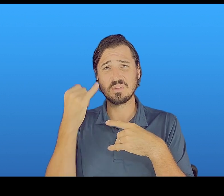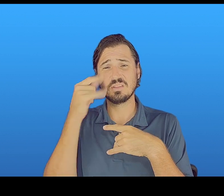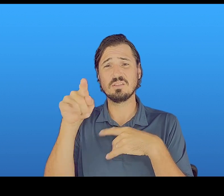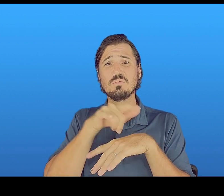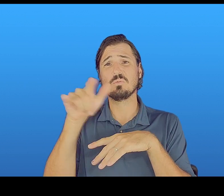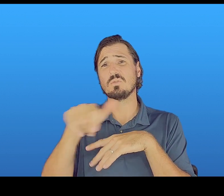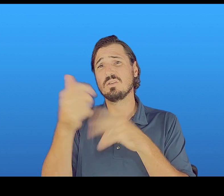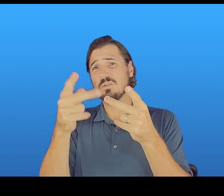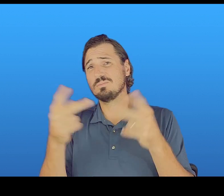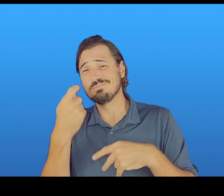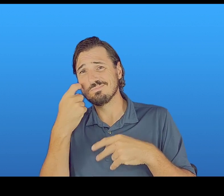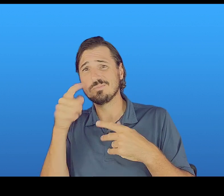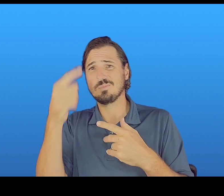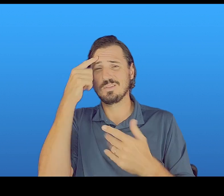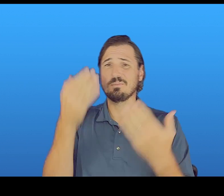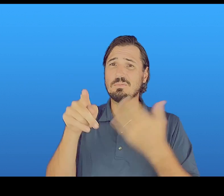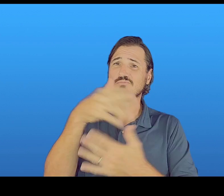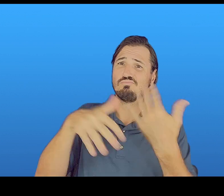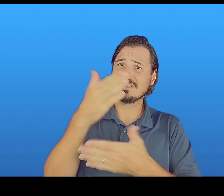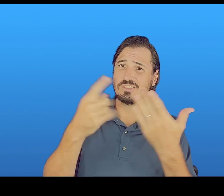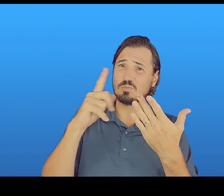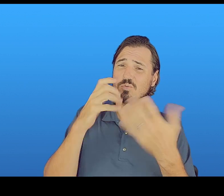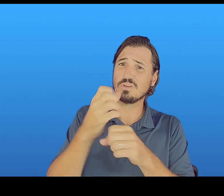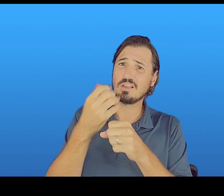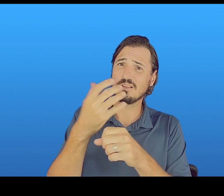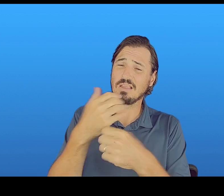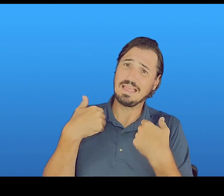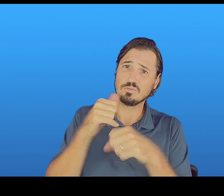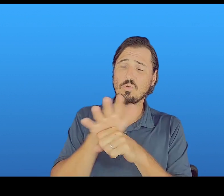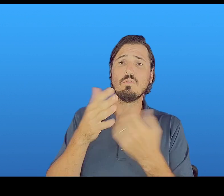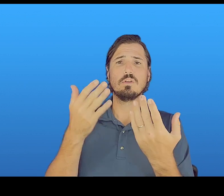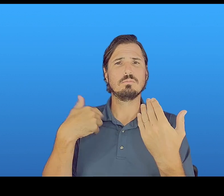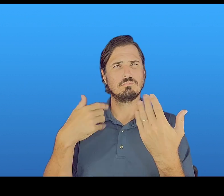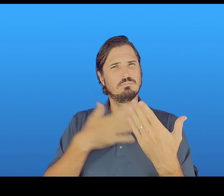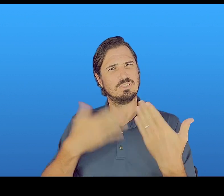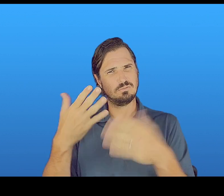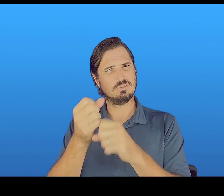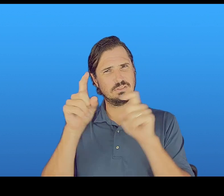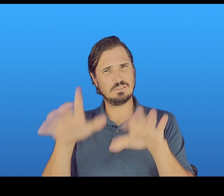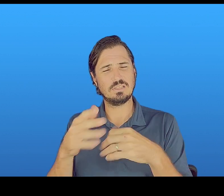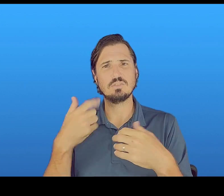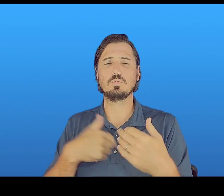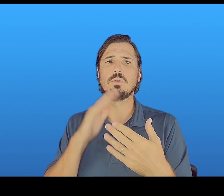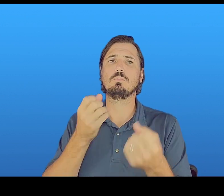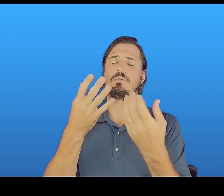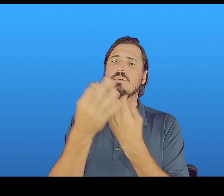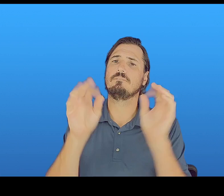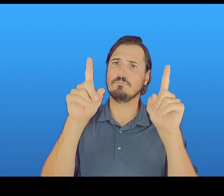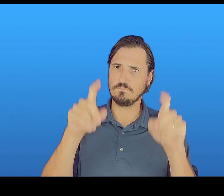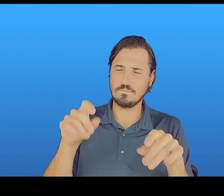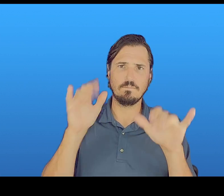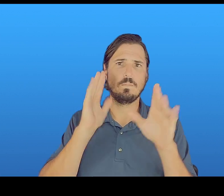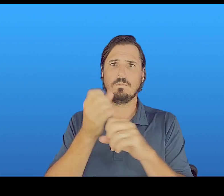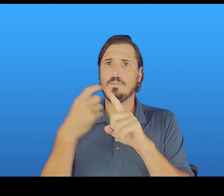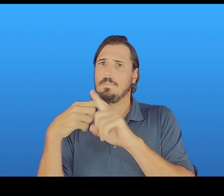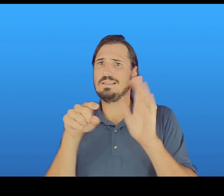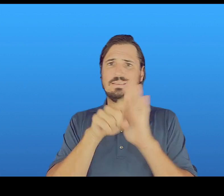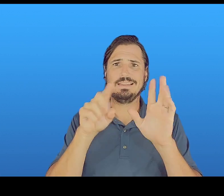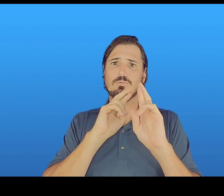As we mentioned earlier, if you traveled off island recently or if you think you may have been exposed, please do get tested. We provide free testing with same day results